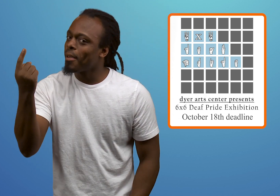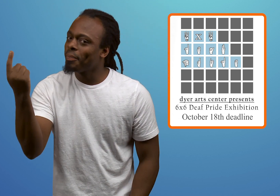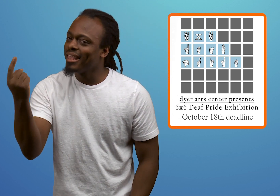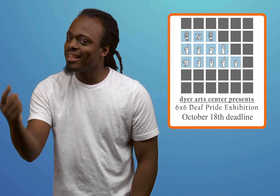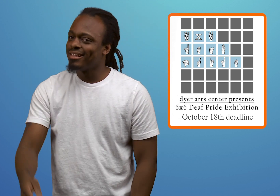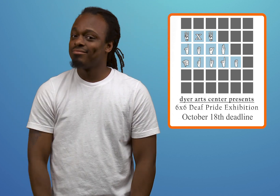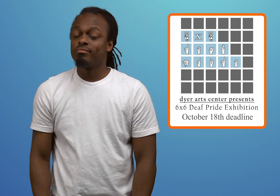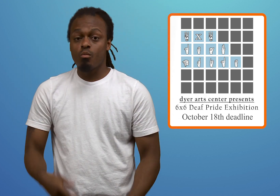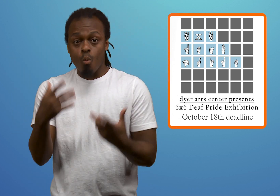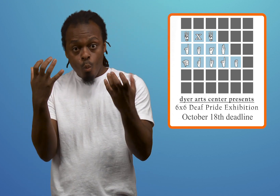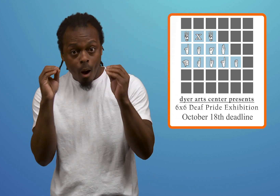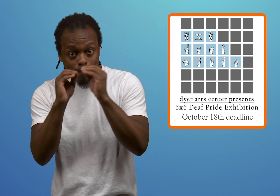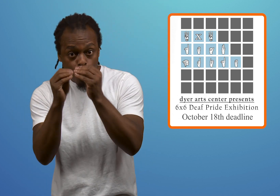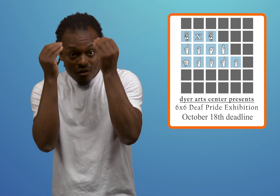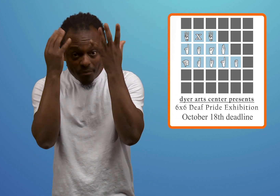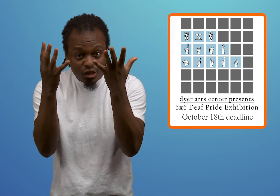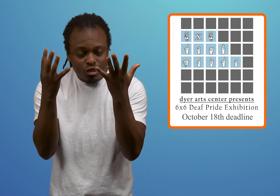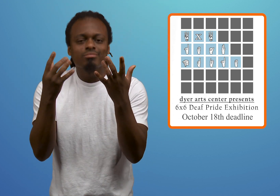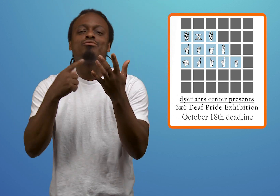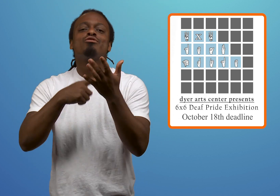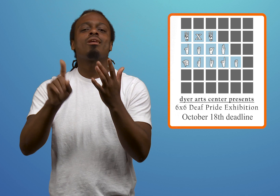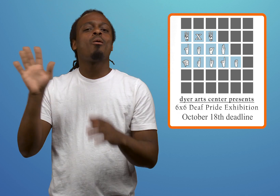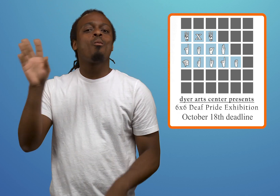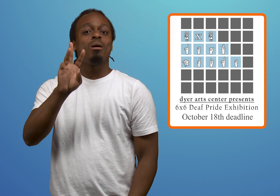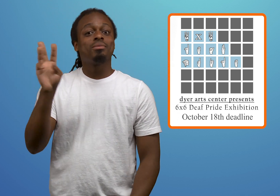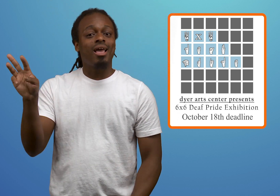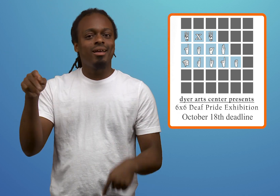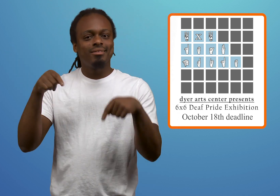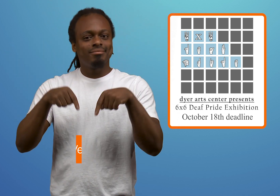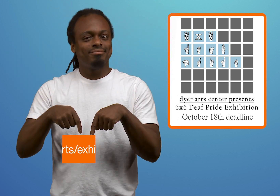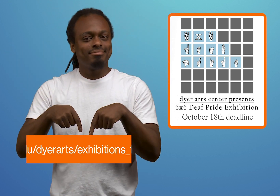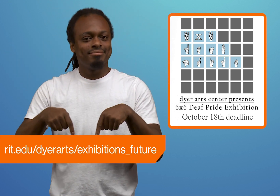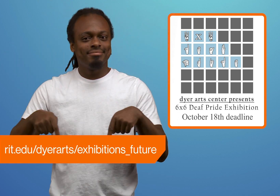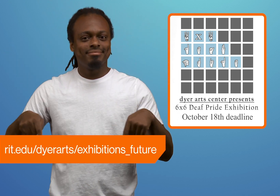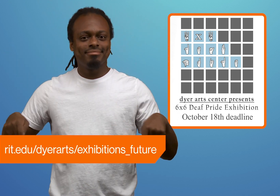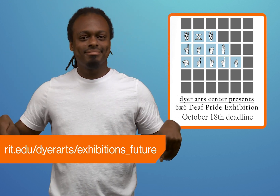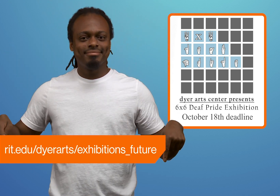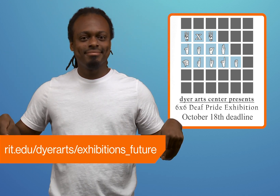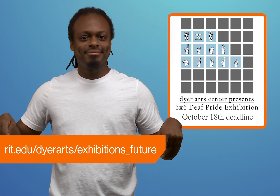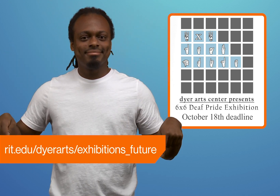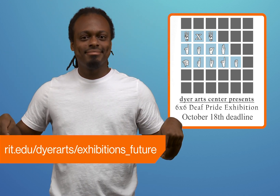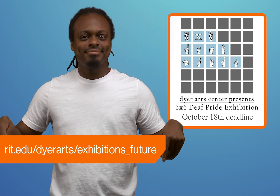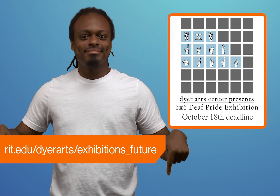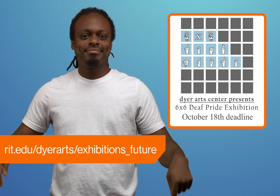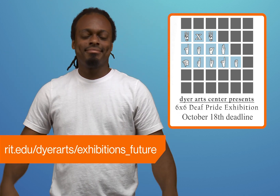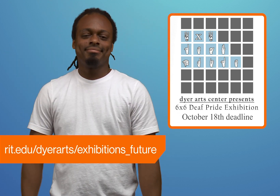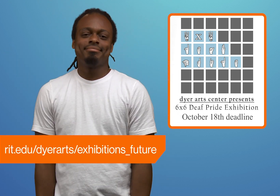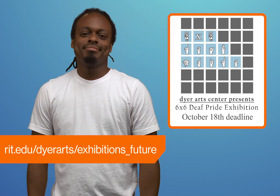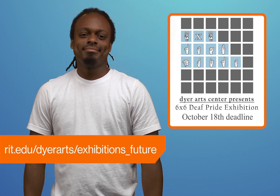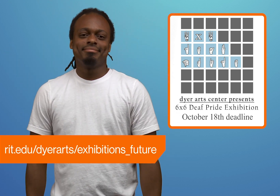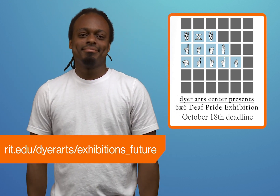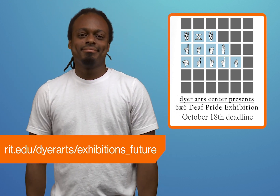consider submitting something! For more information, check out their website.